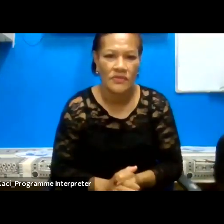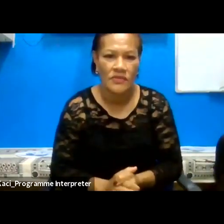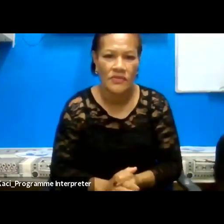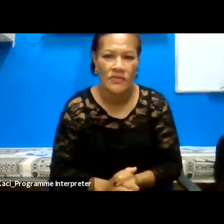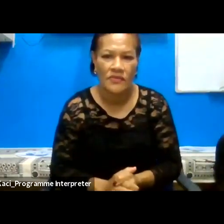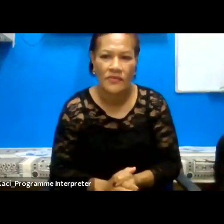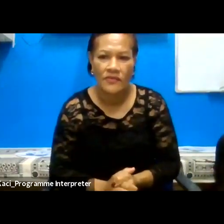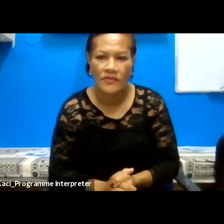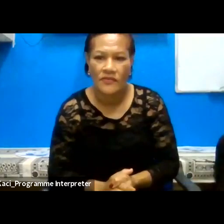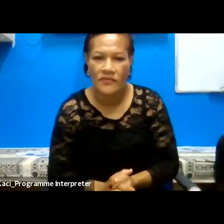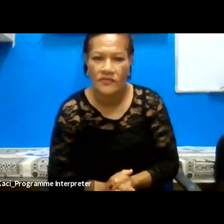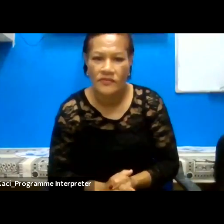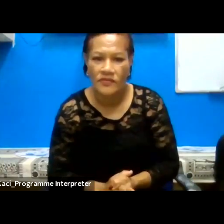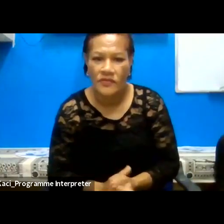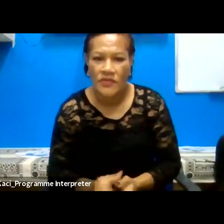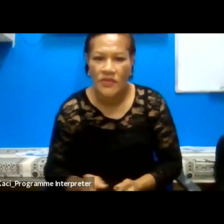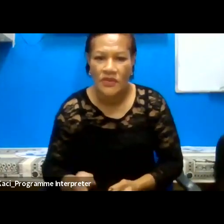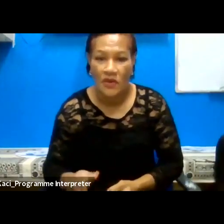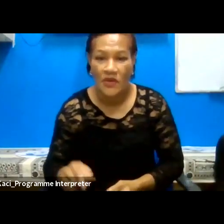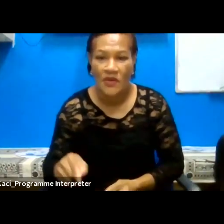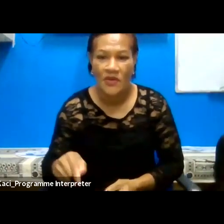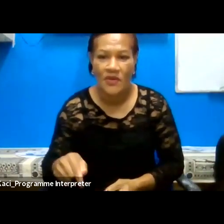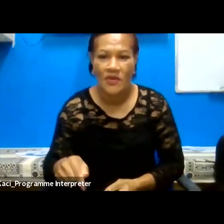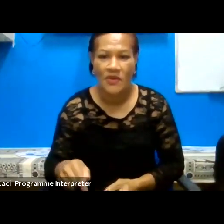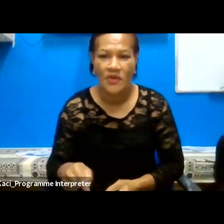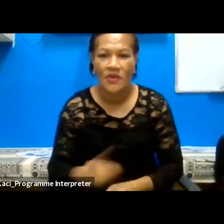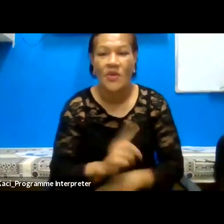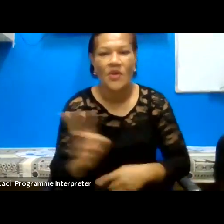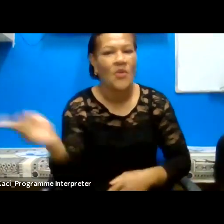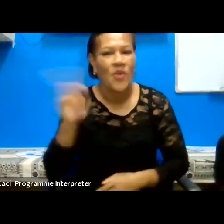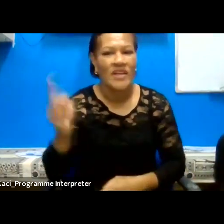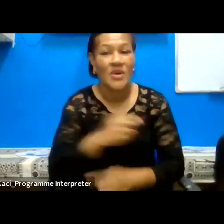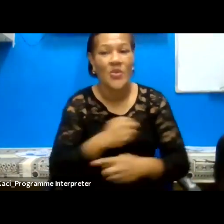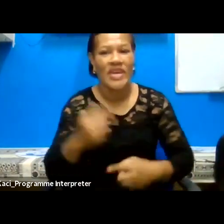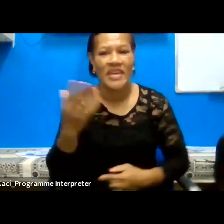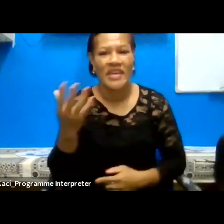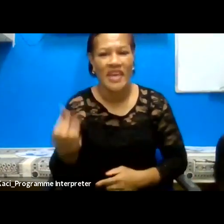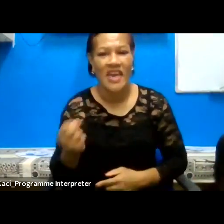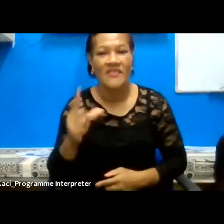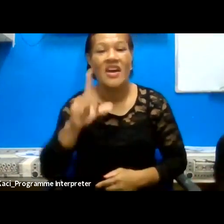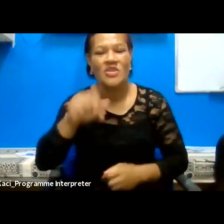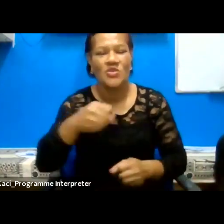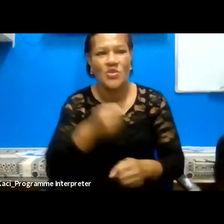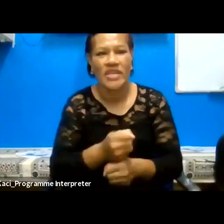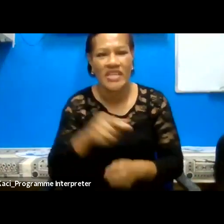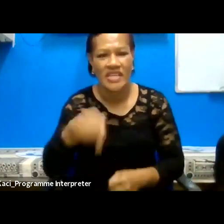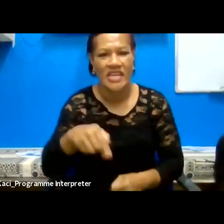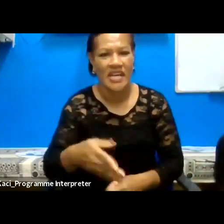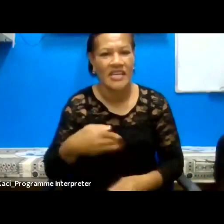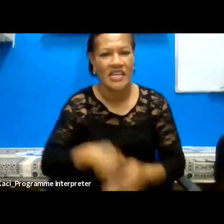challenges us all and where to from here, you know,